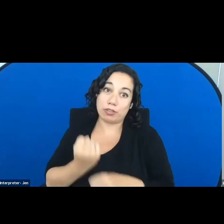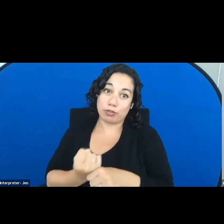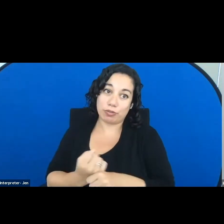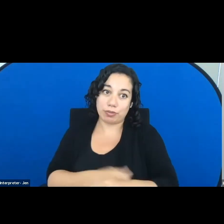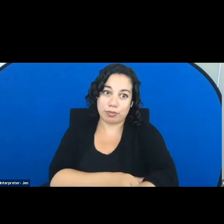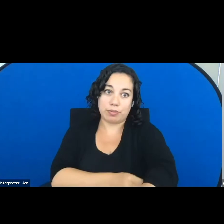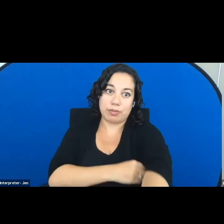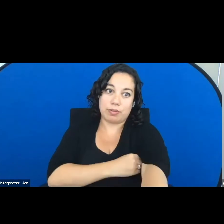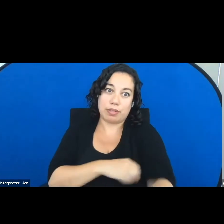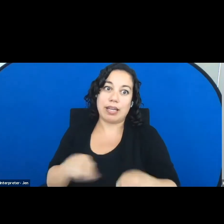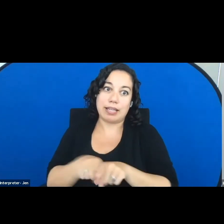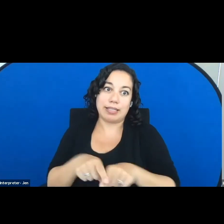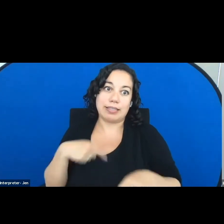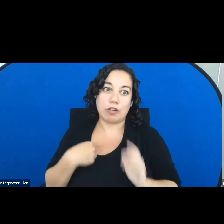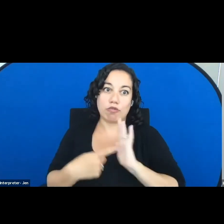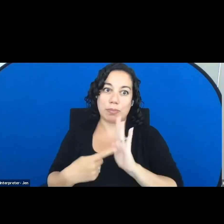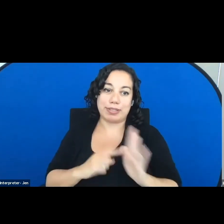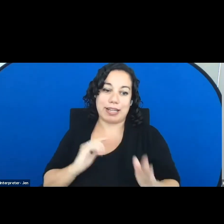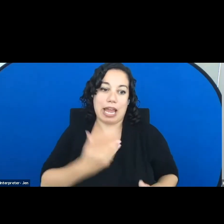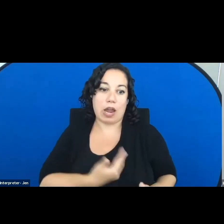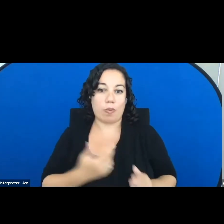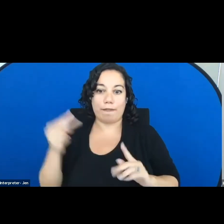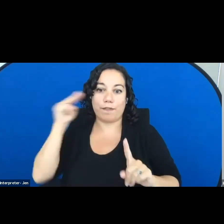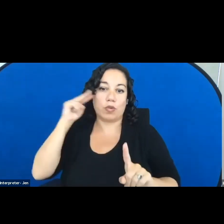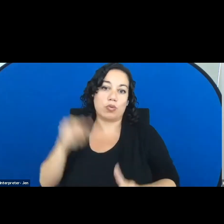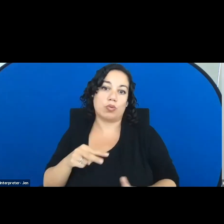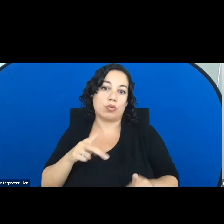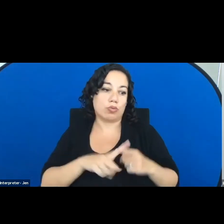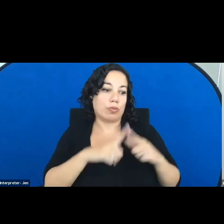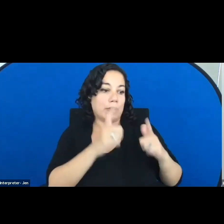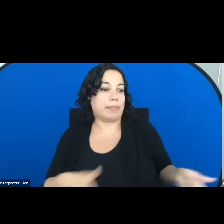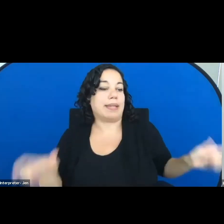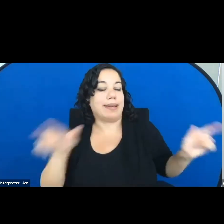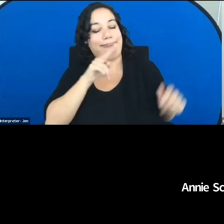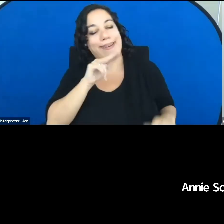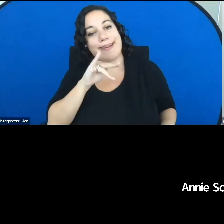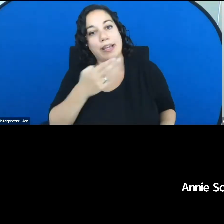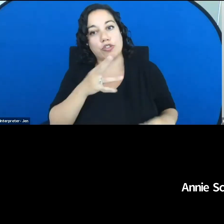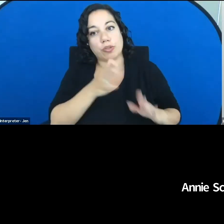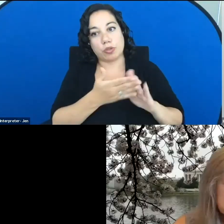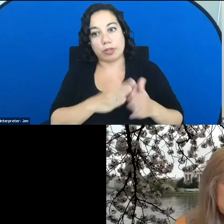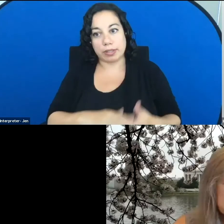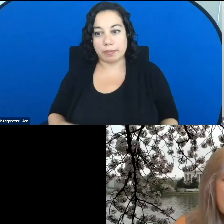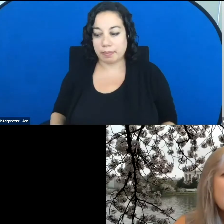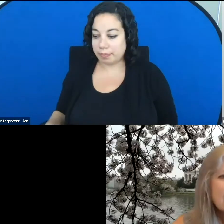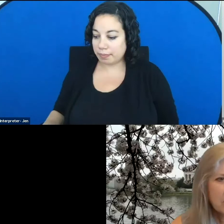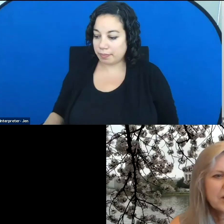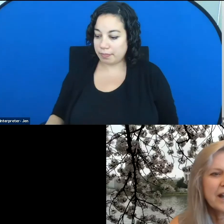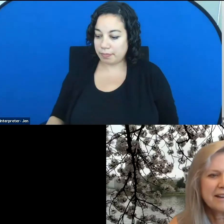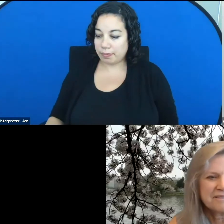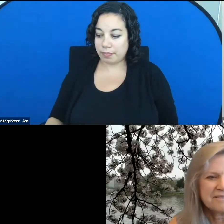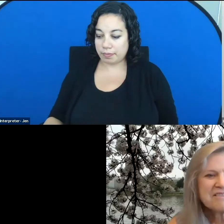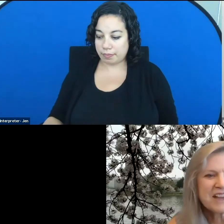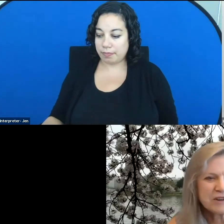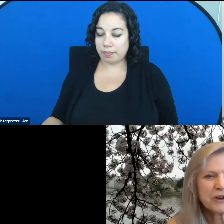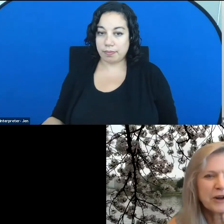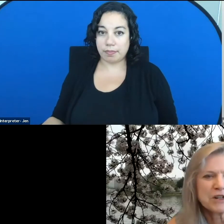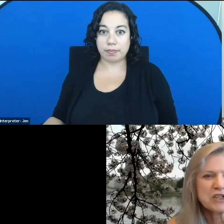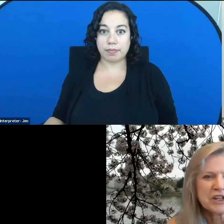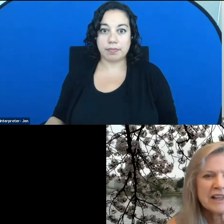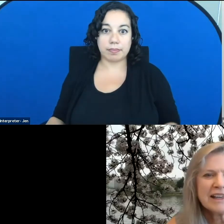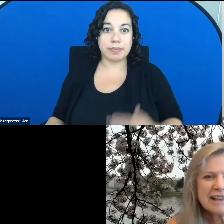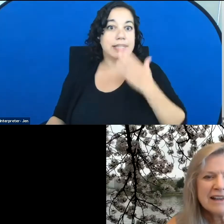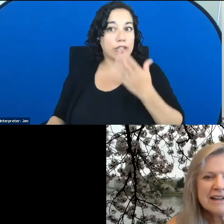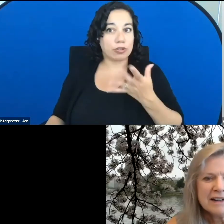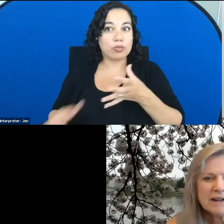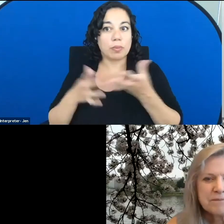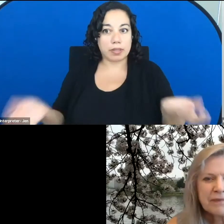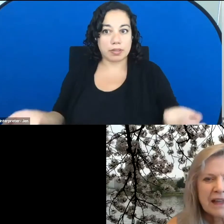our views to the larger NIH community. SCHAFFNER: Okay, thank you very much. If there